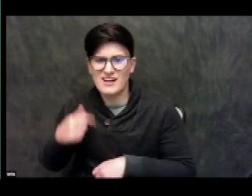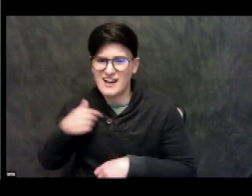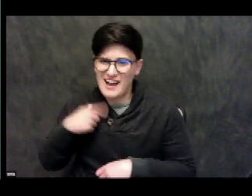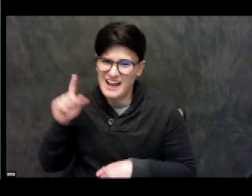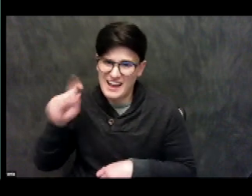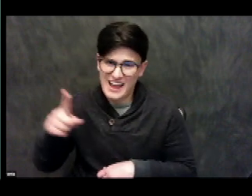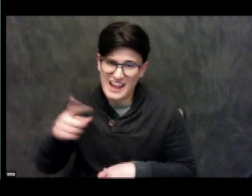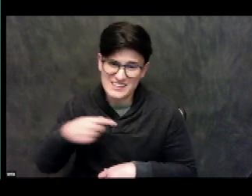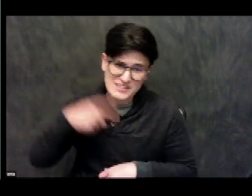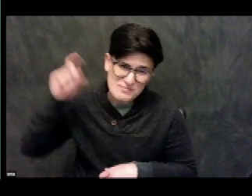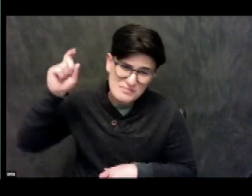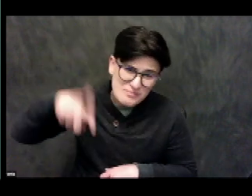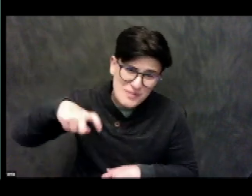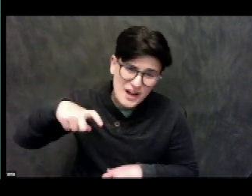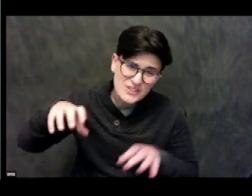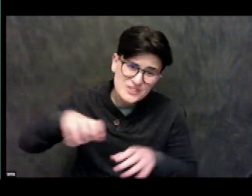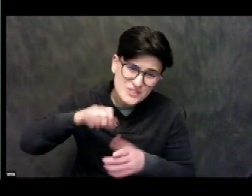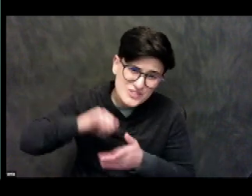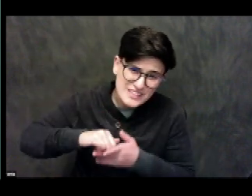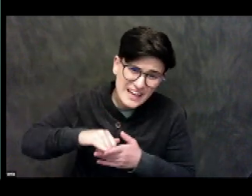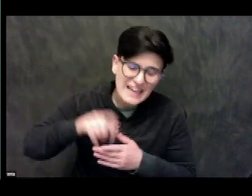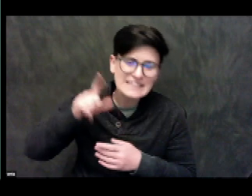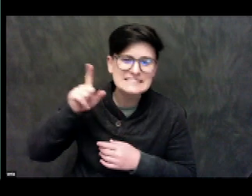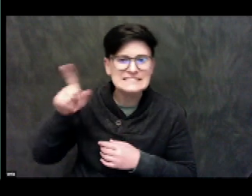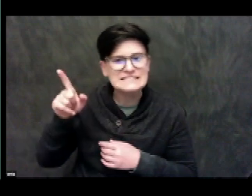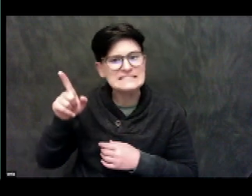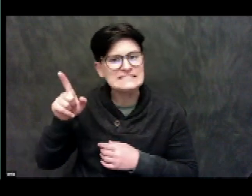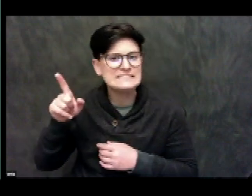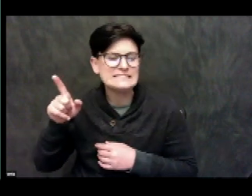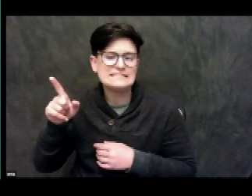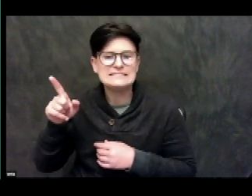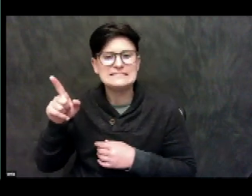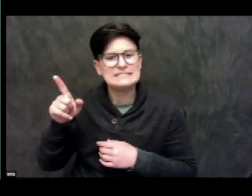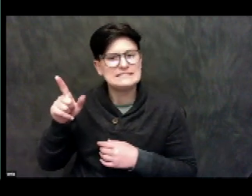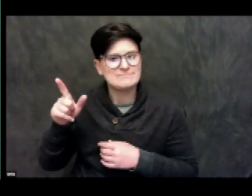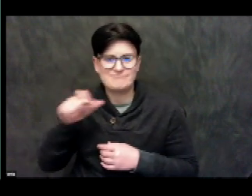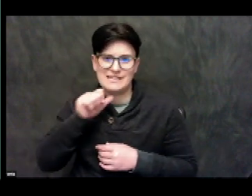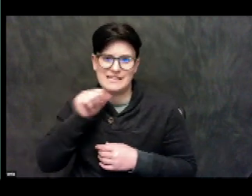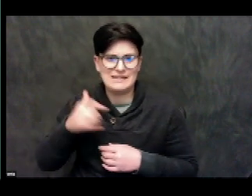They did not feel comfortable saying no completely.